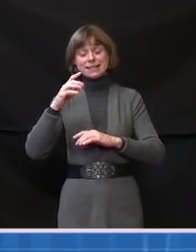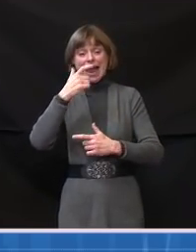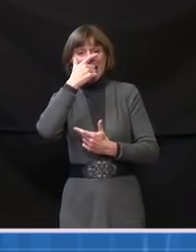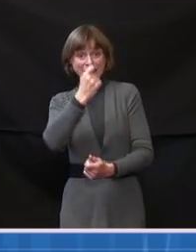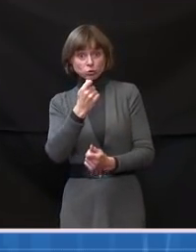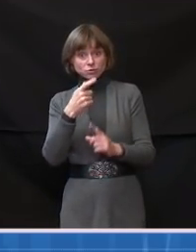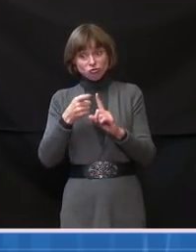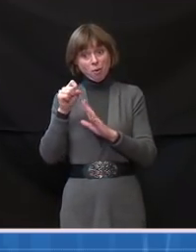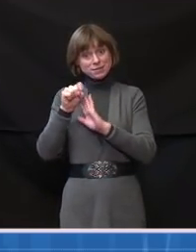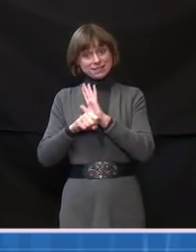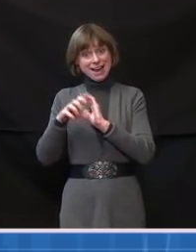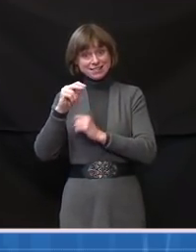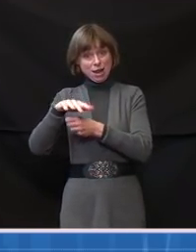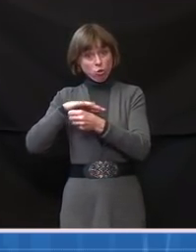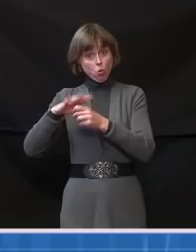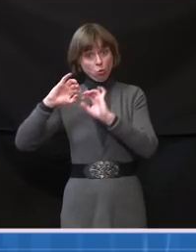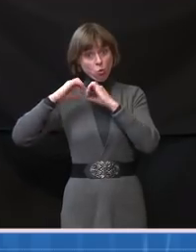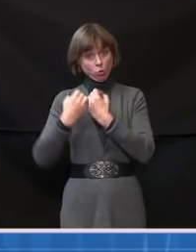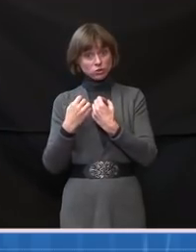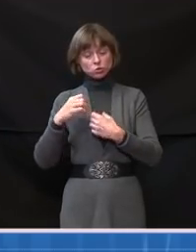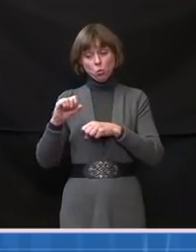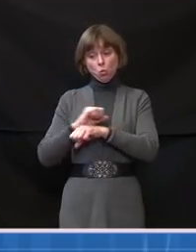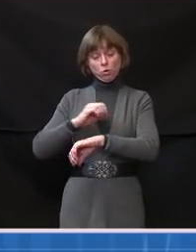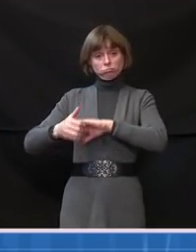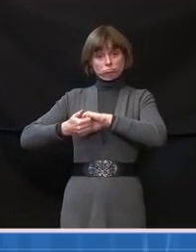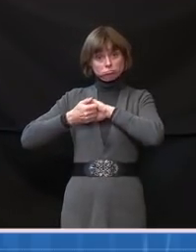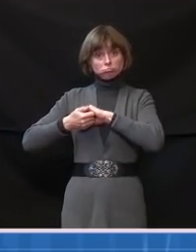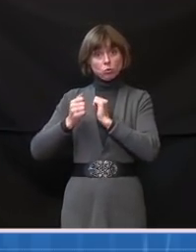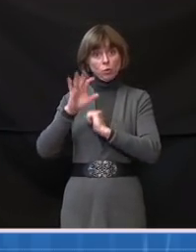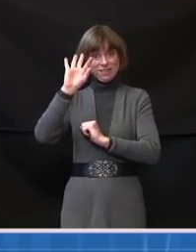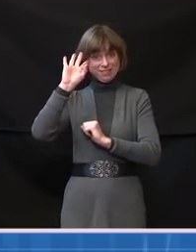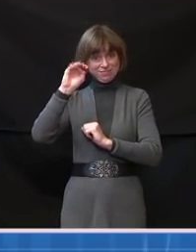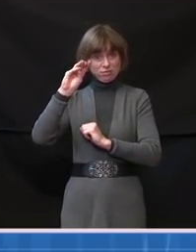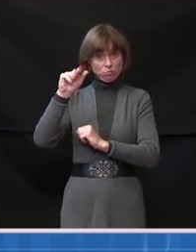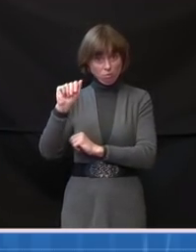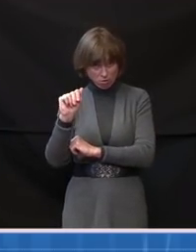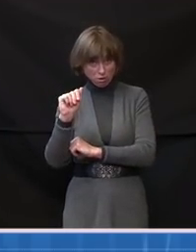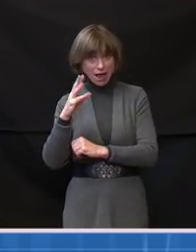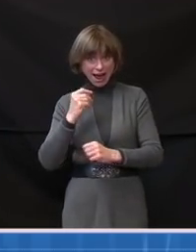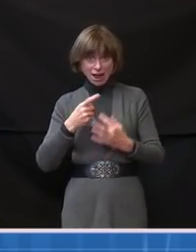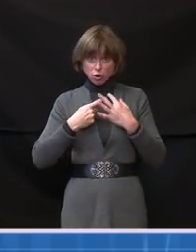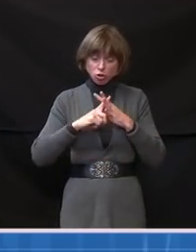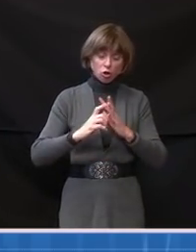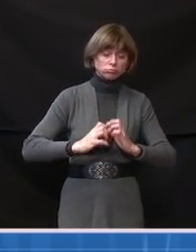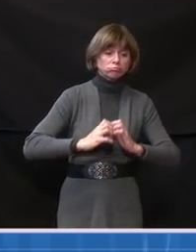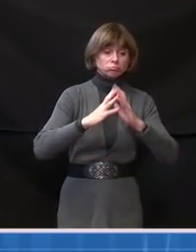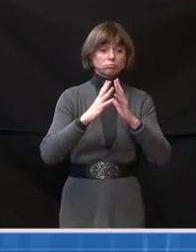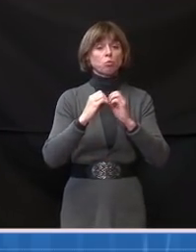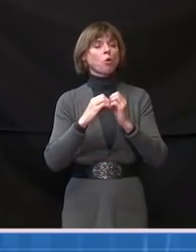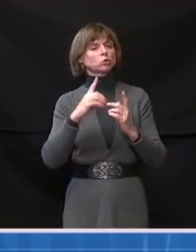and so closely with FEMA to launch additional ones. So expect more announcements to be forthcoming.